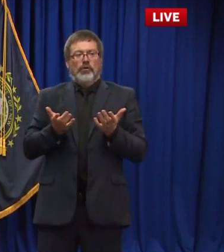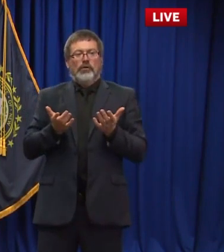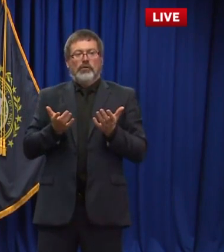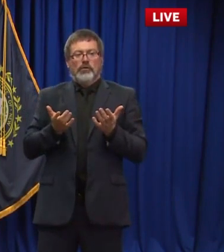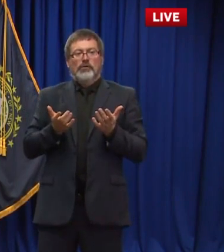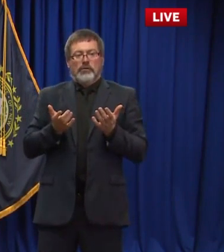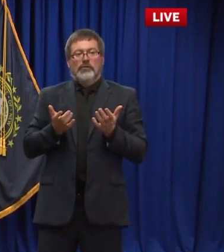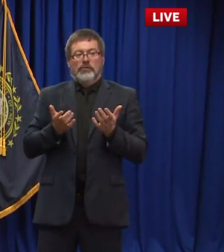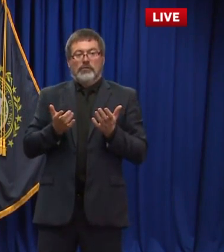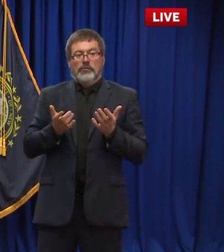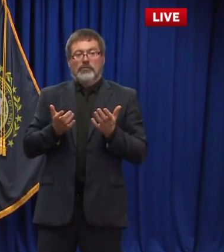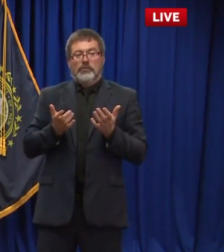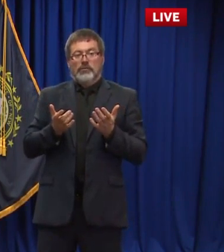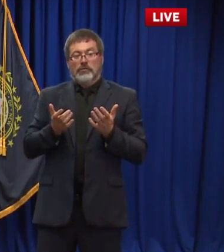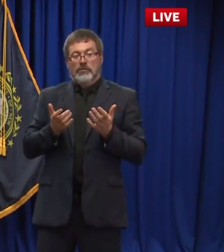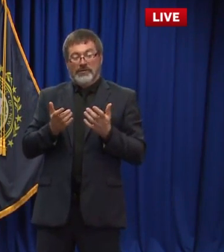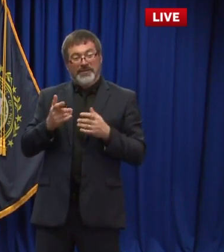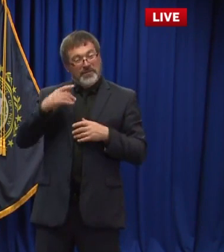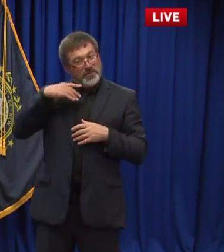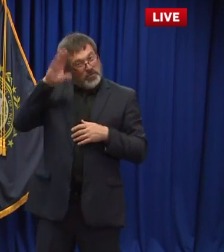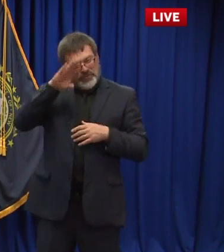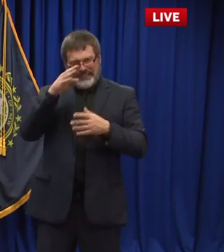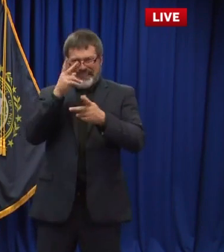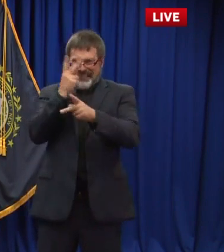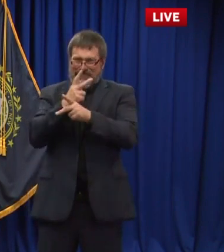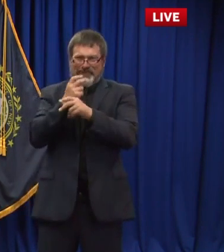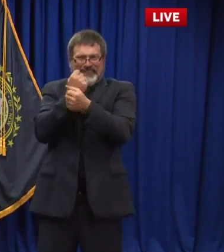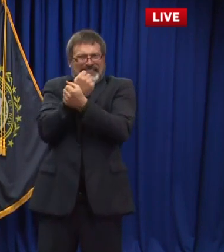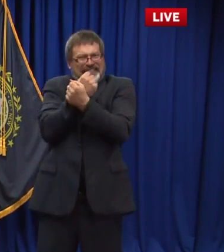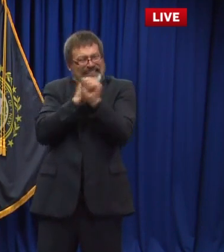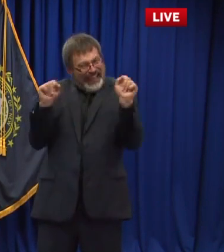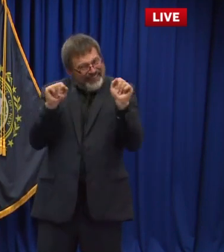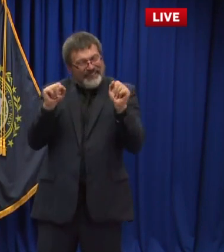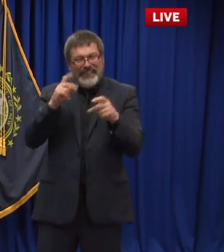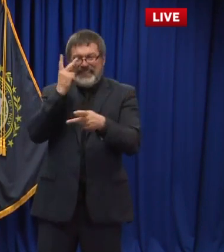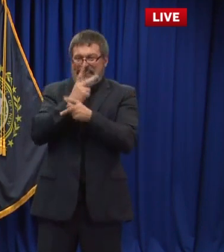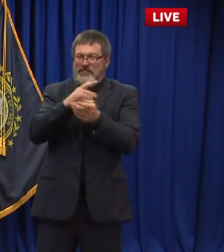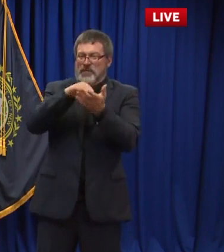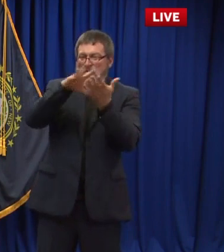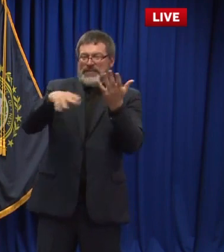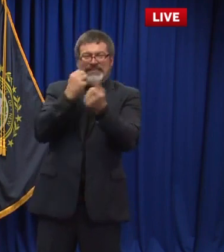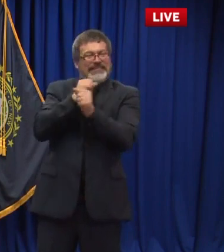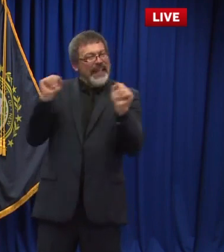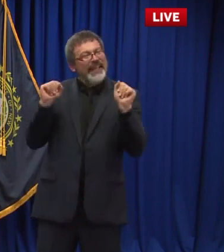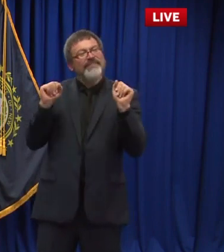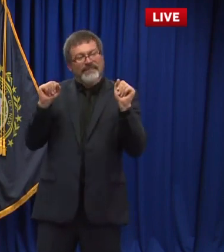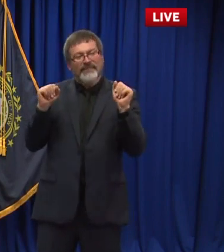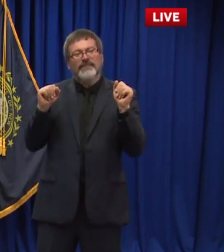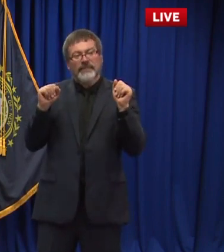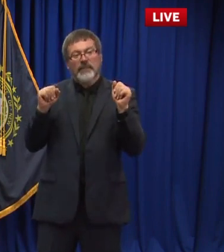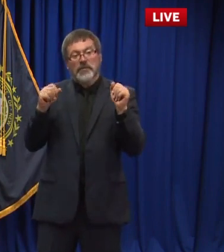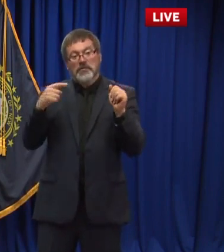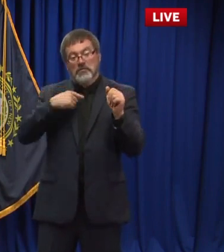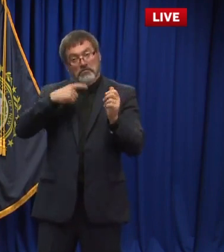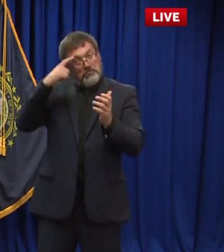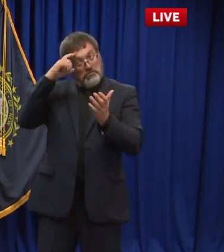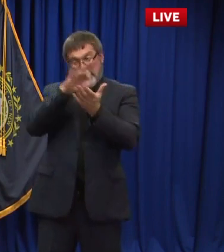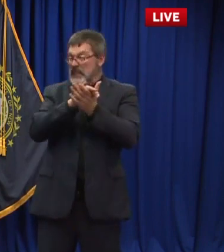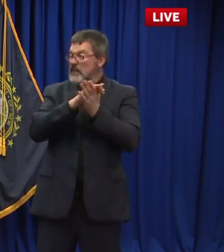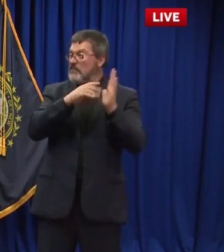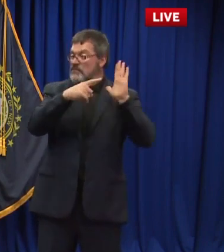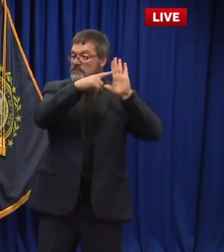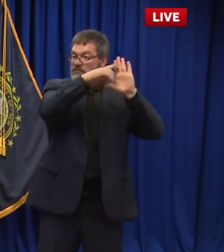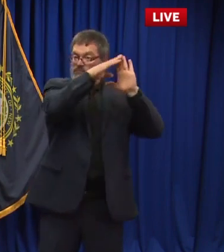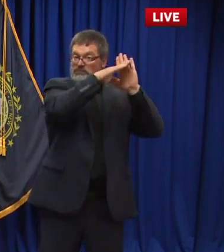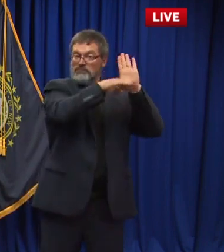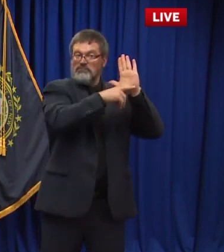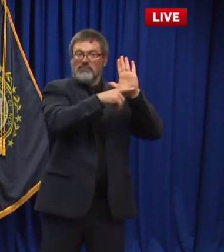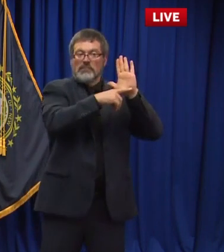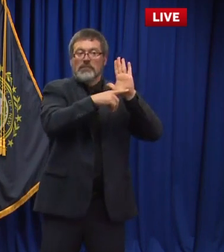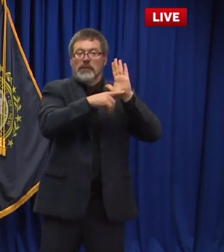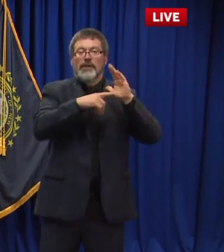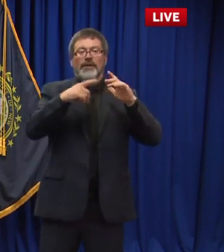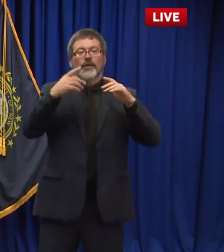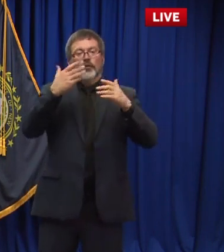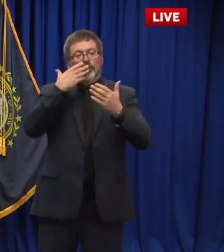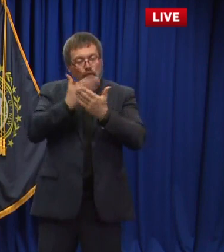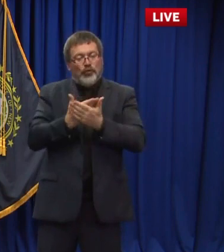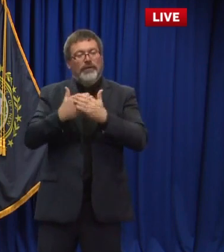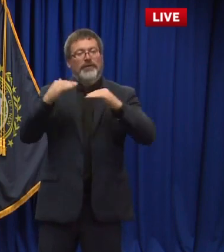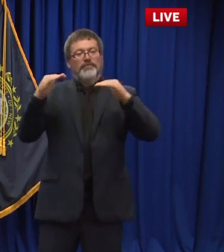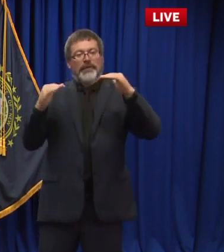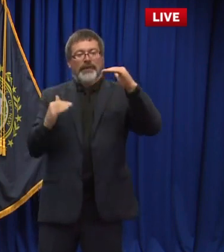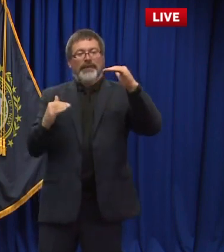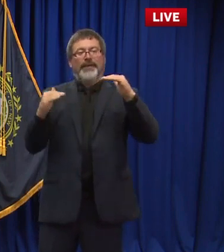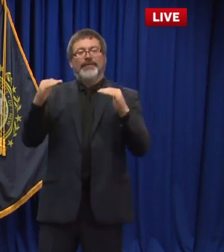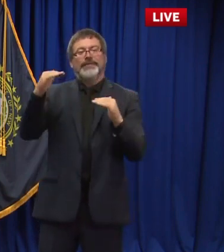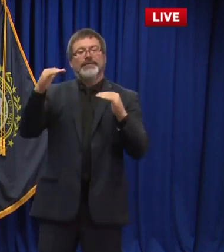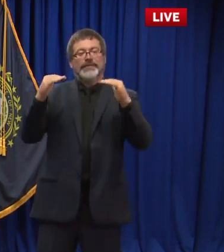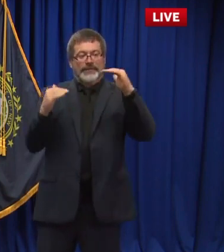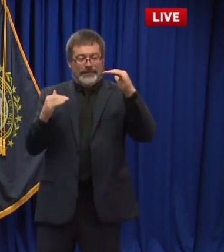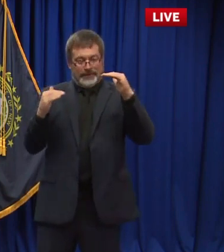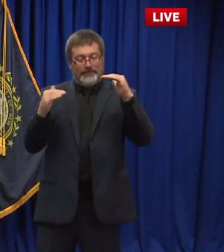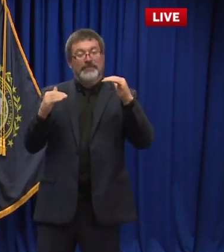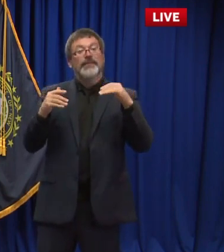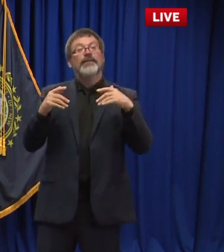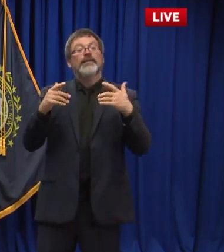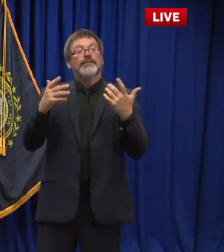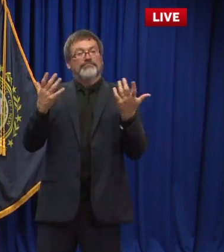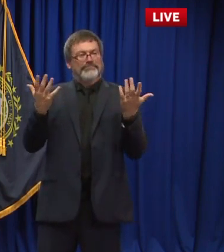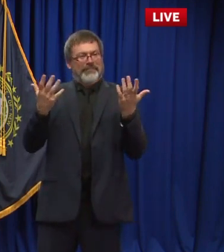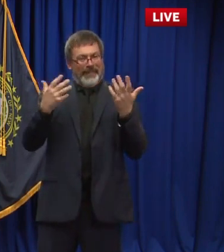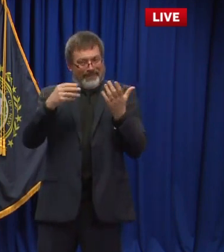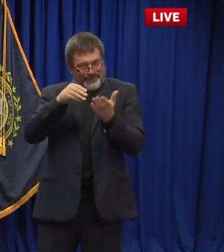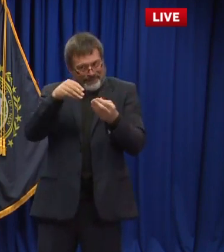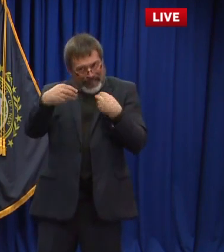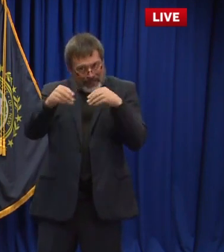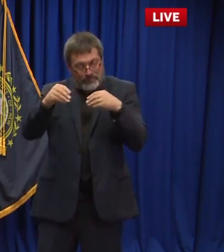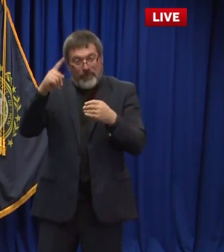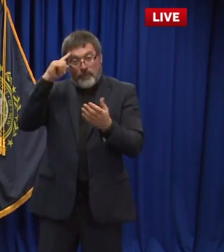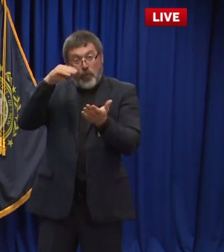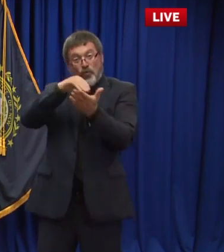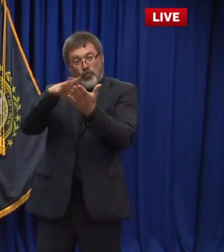AND SO WE WILL CONTINUE TO WORK WITH SCHOOL DISTRICTS TO TRY AND IMPLEMENT TACTIC MEASURES FOR STUDENTS AND TEACHER, BUT GENERALLY WE BELIEVE THAT THE GUIDANCE THAT IS OUT THERE IS